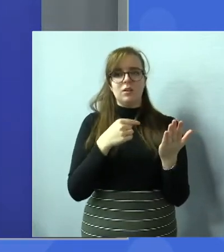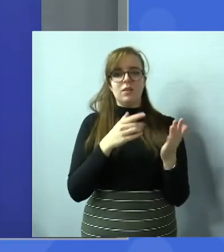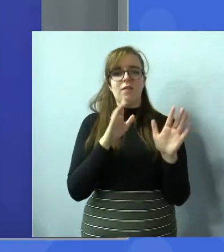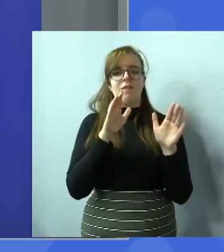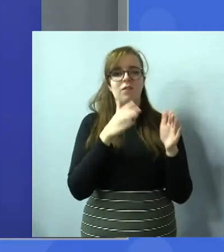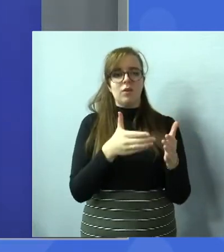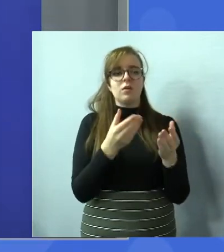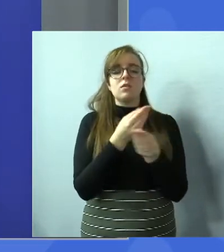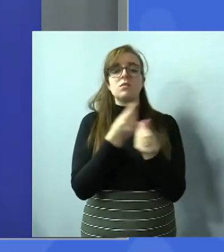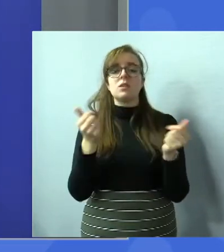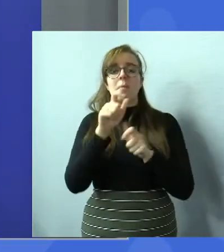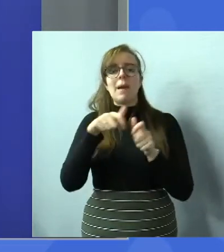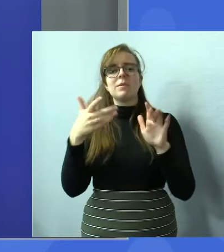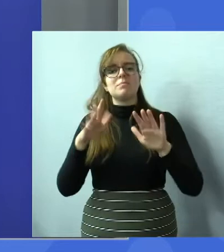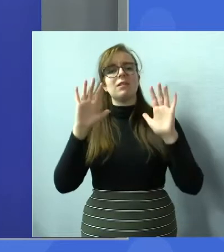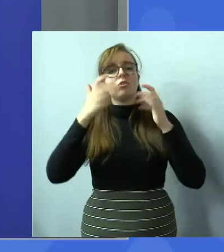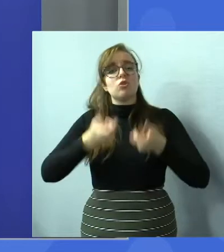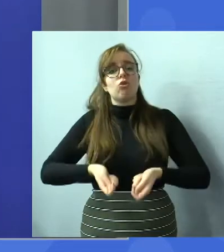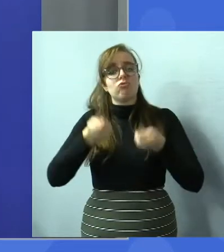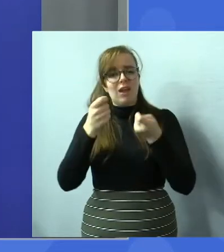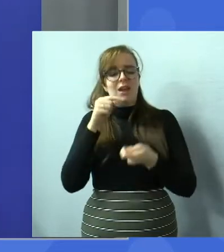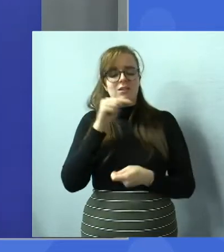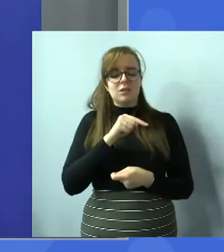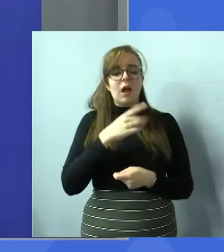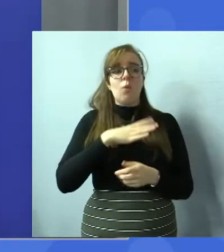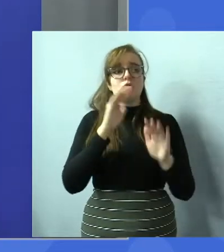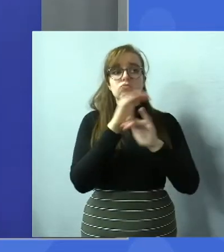members have raised I just want to remind you about timekeeping so please